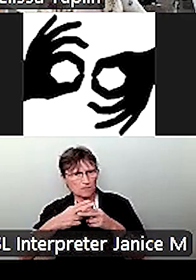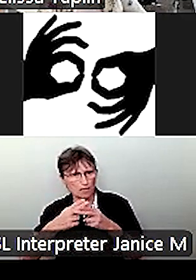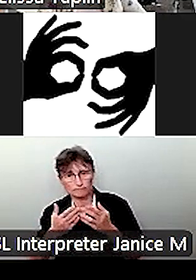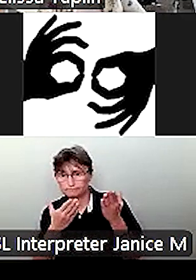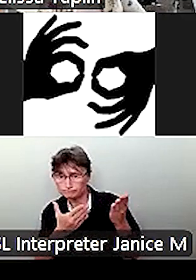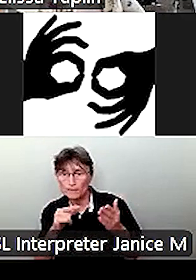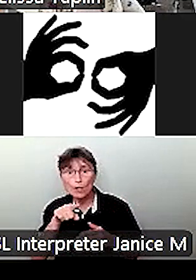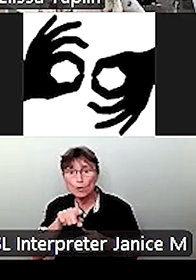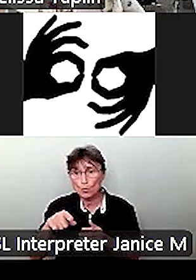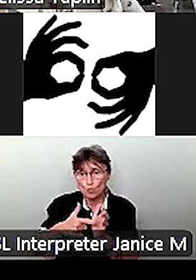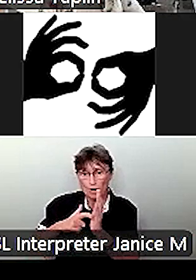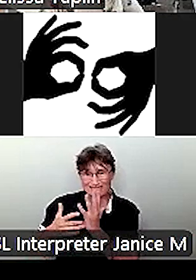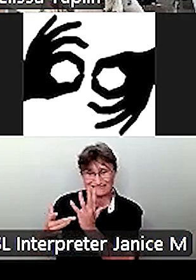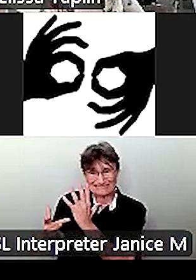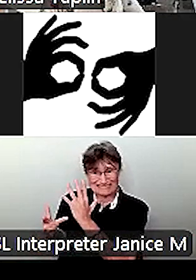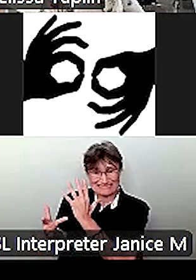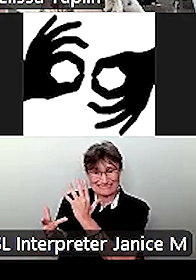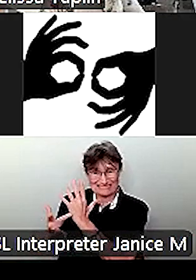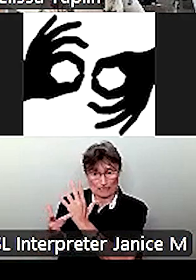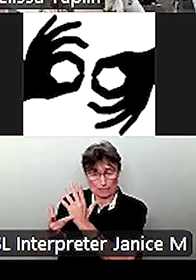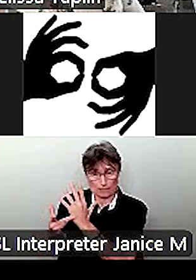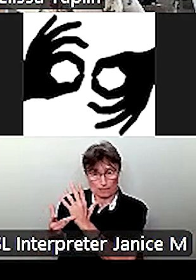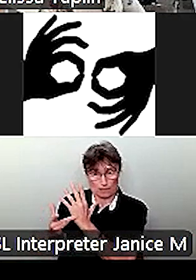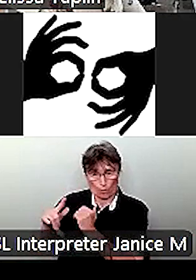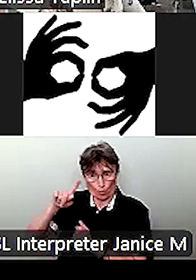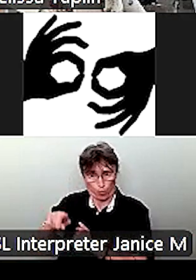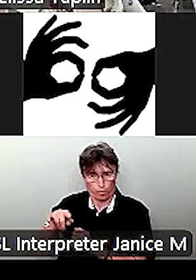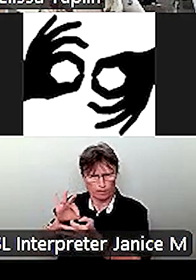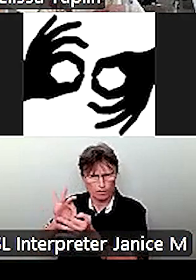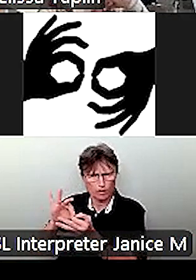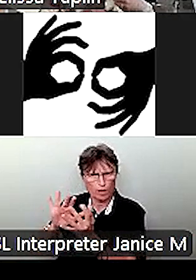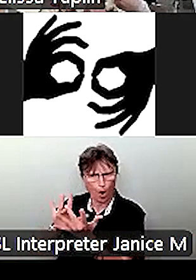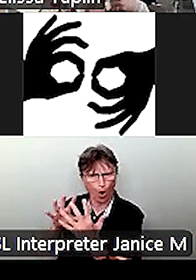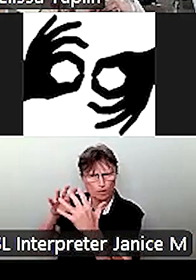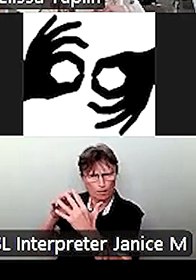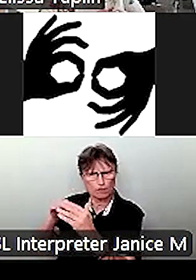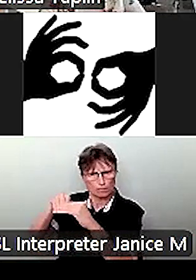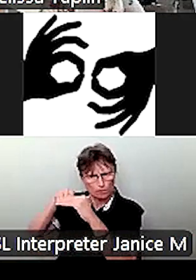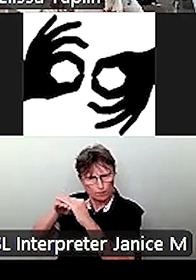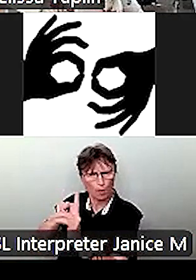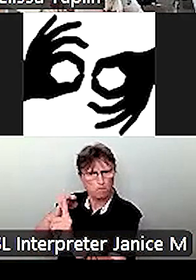questions about the online grant portal for your account or any other technical matters,